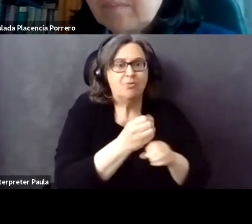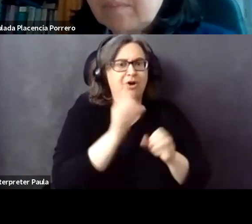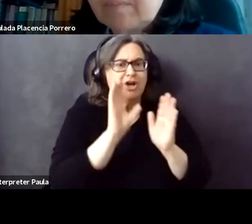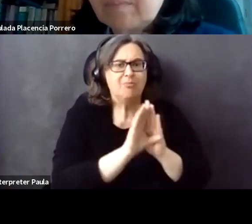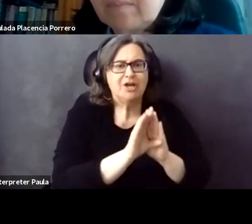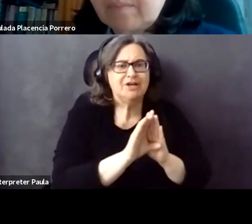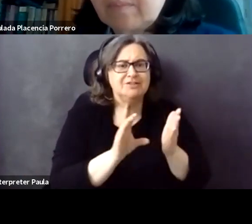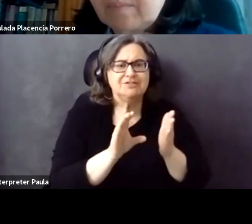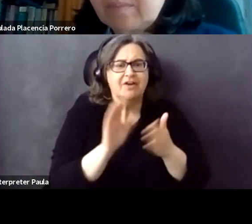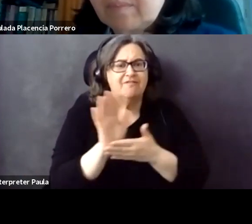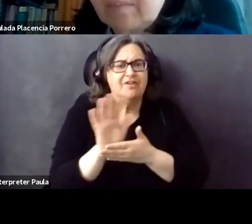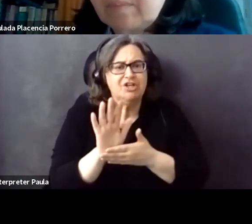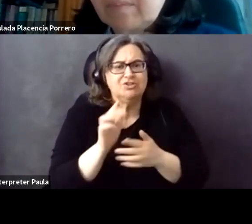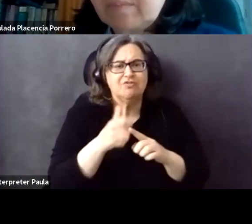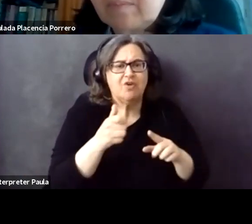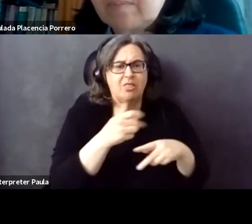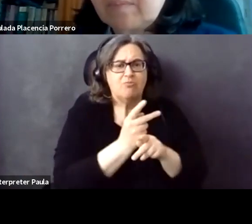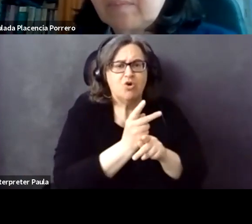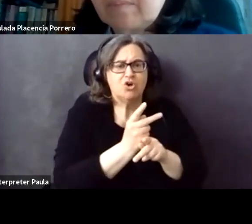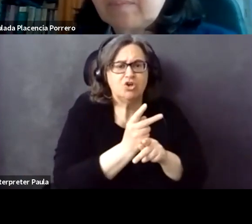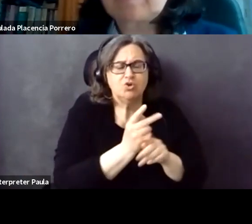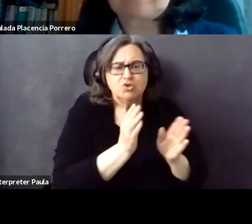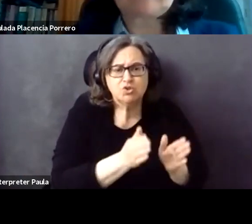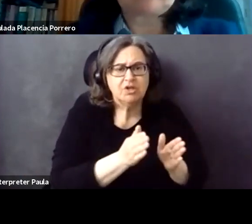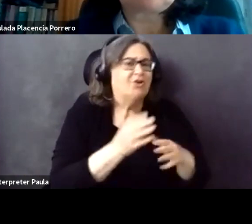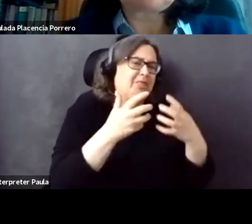shop is nothing more than a box mover. We get a product from